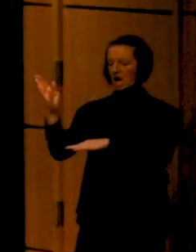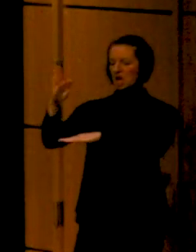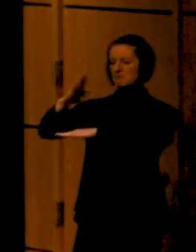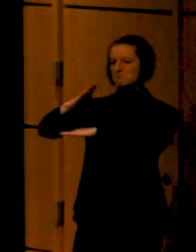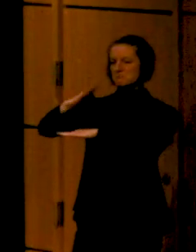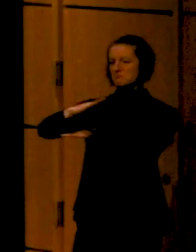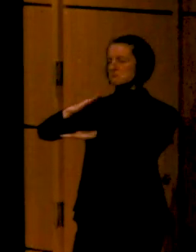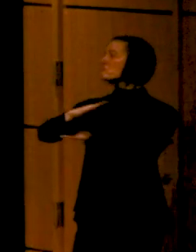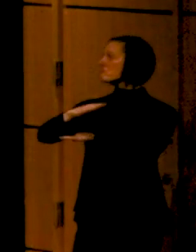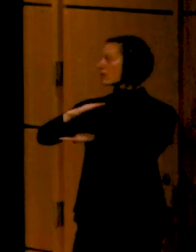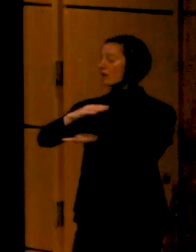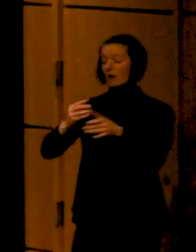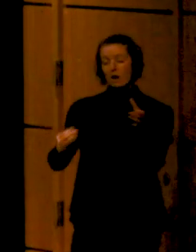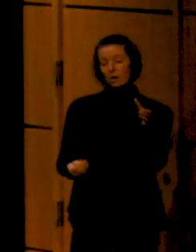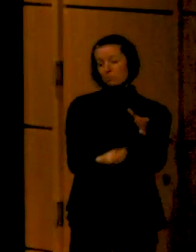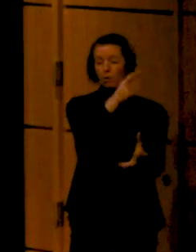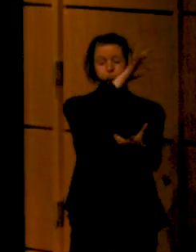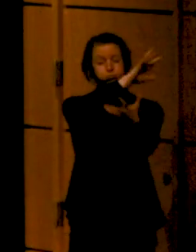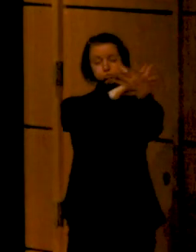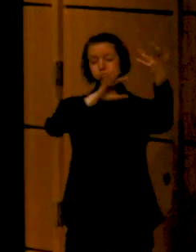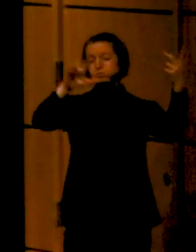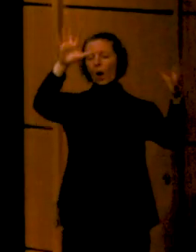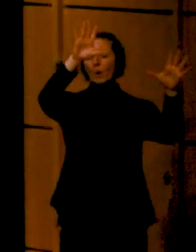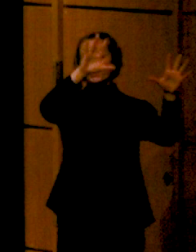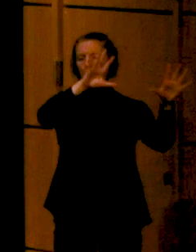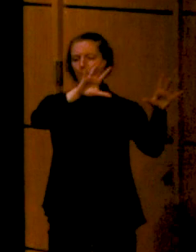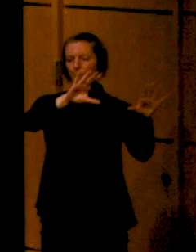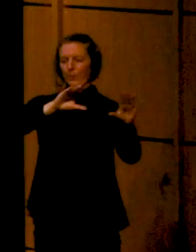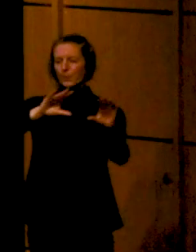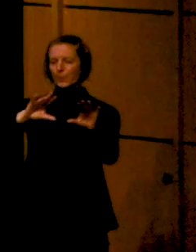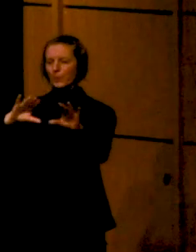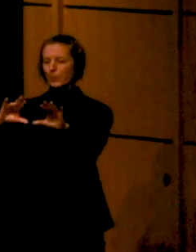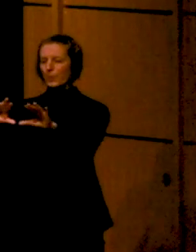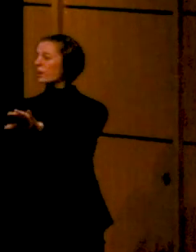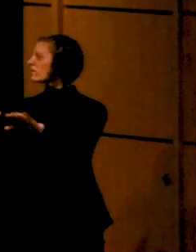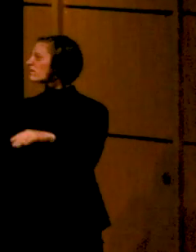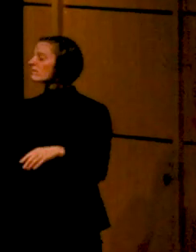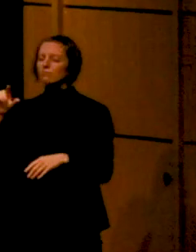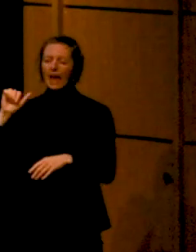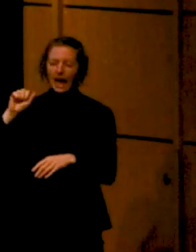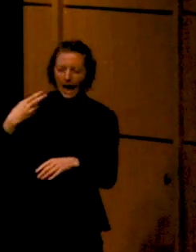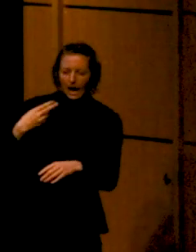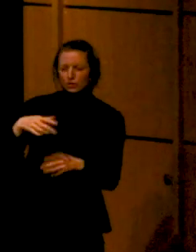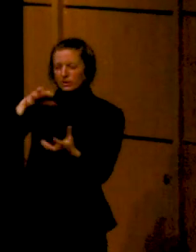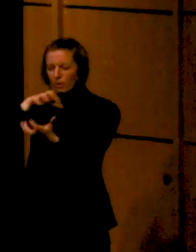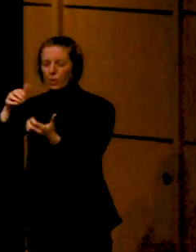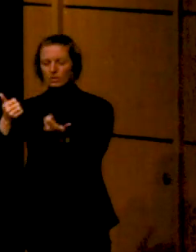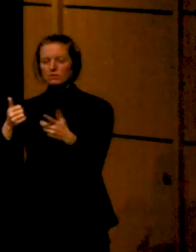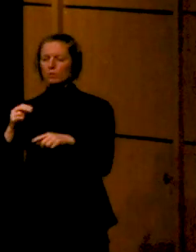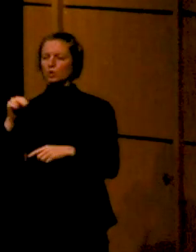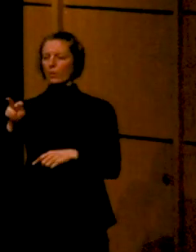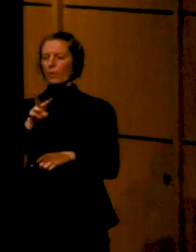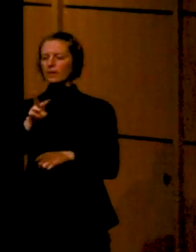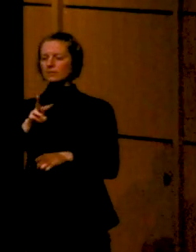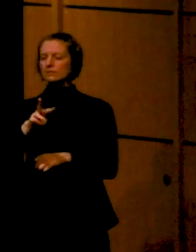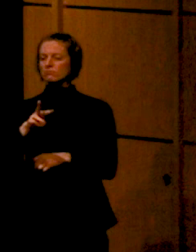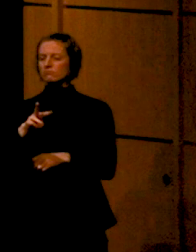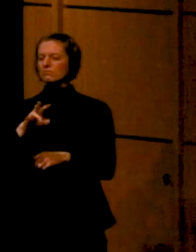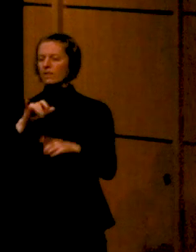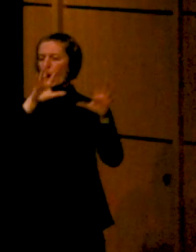down and blew the smoke and ash Northwest made from Sauvie Island, again, done from